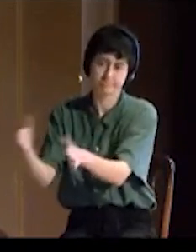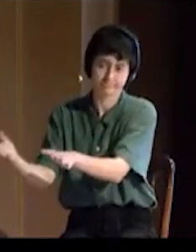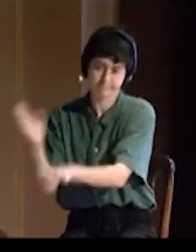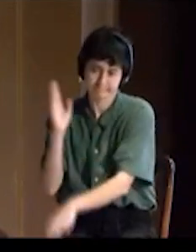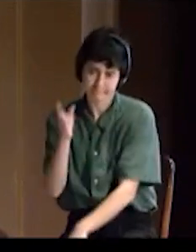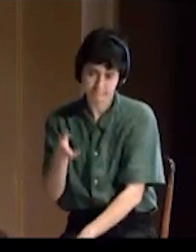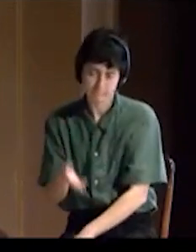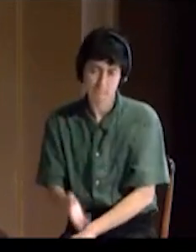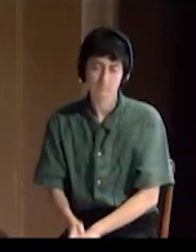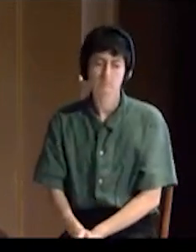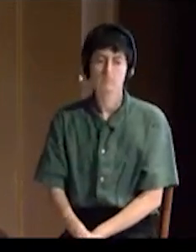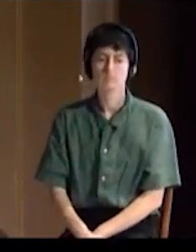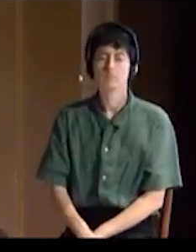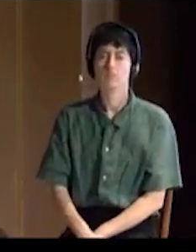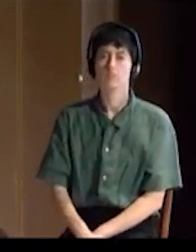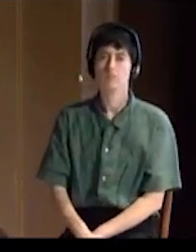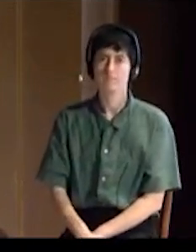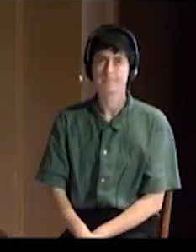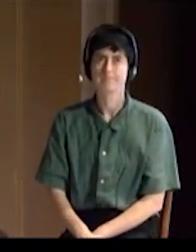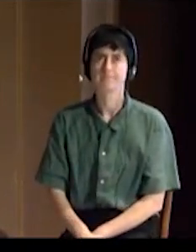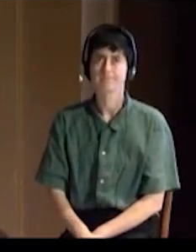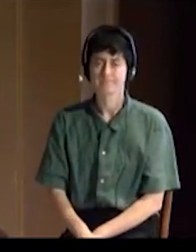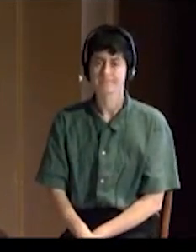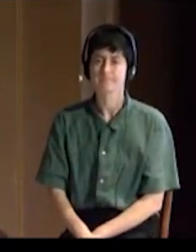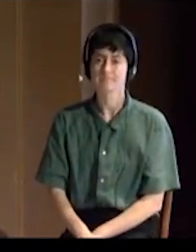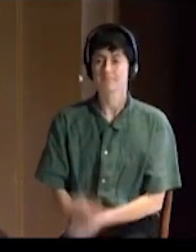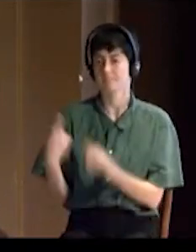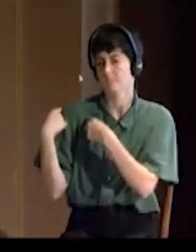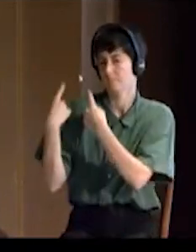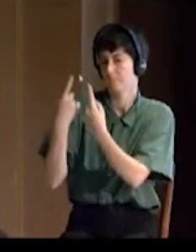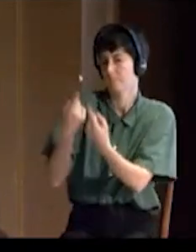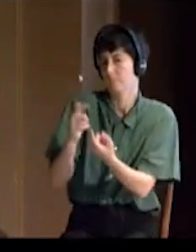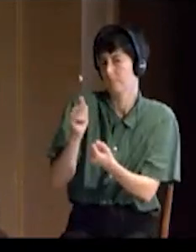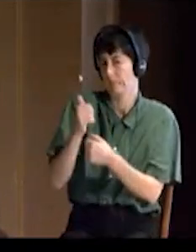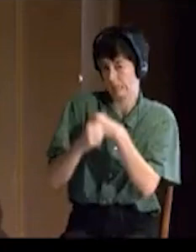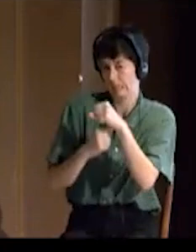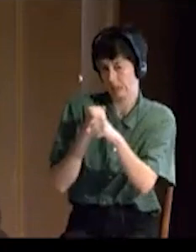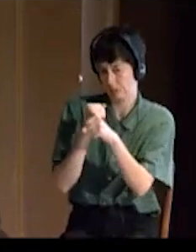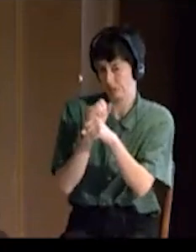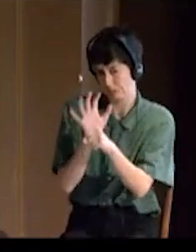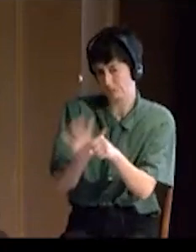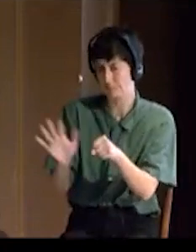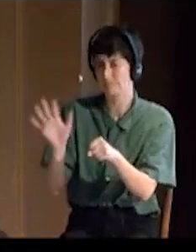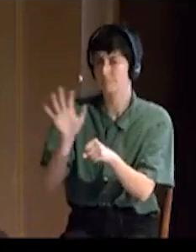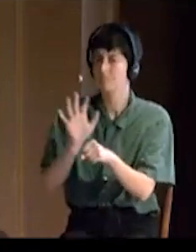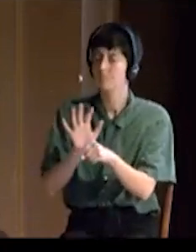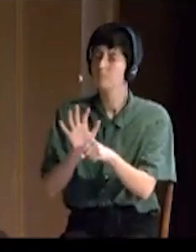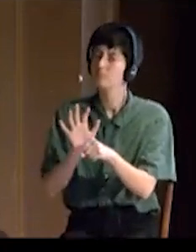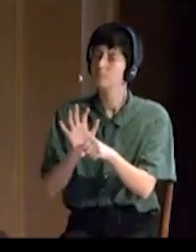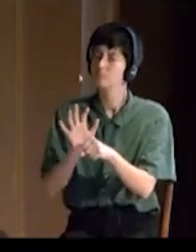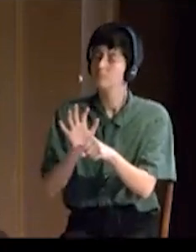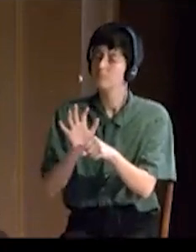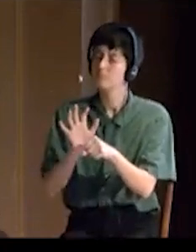However, over the past 10 years there has been a lot of research also done from their photobionts.